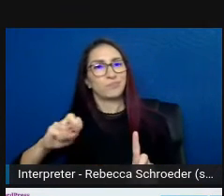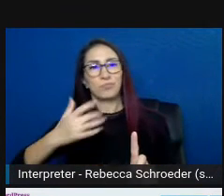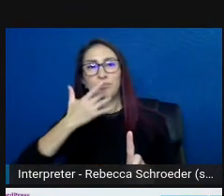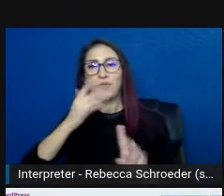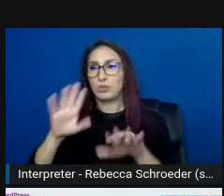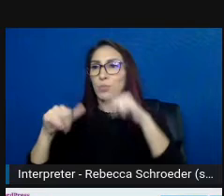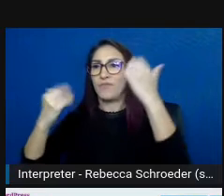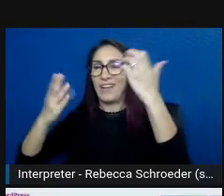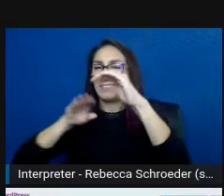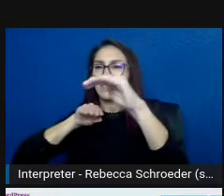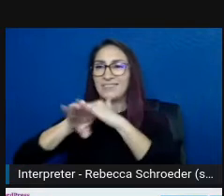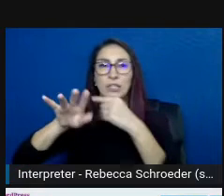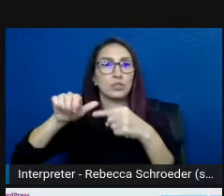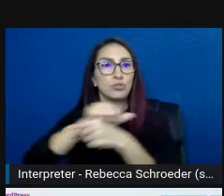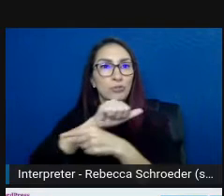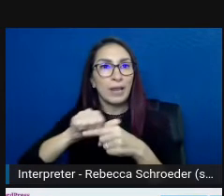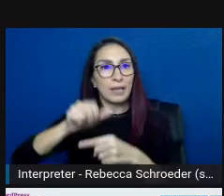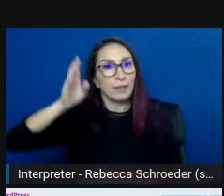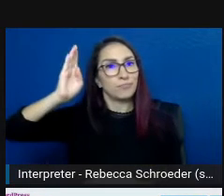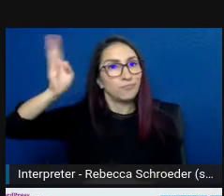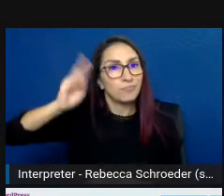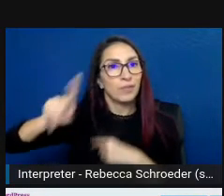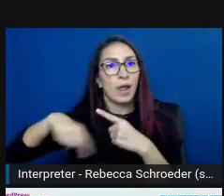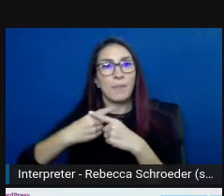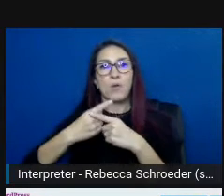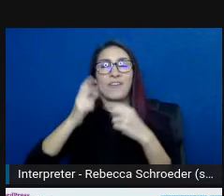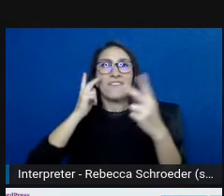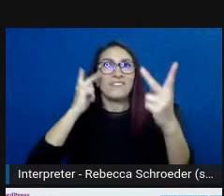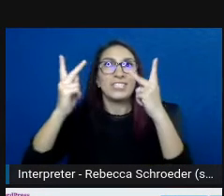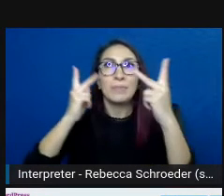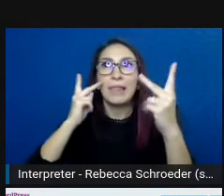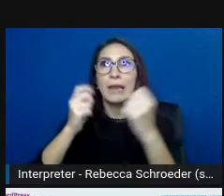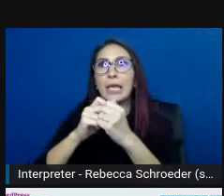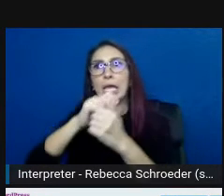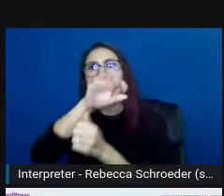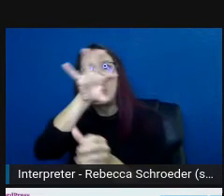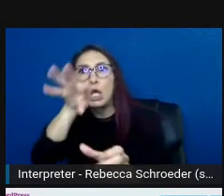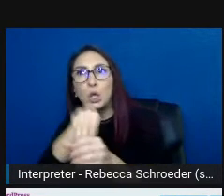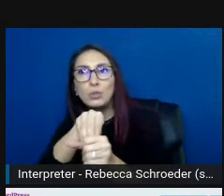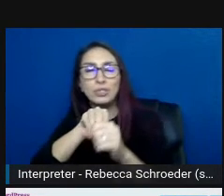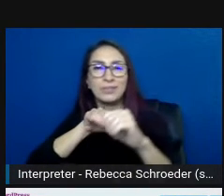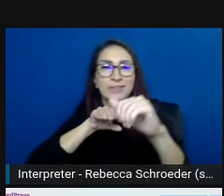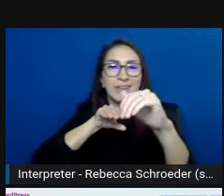I speak about visibility, inclusion, and obviously accessibility at tech events like this one.